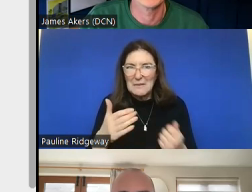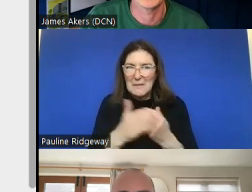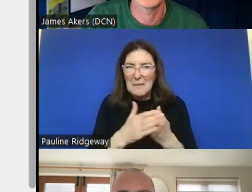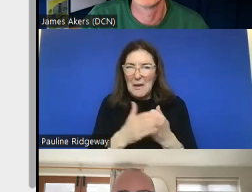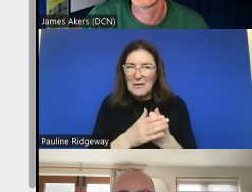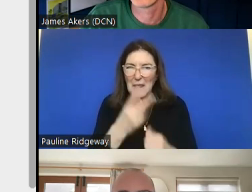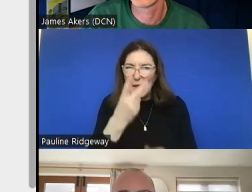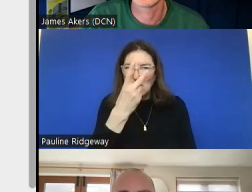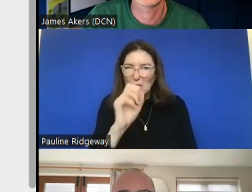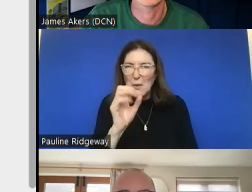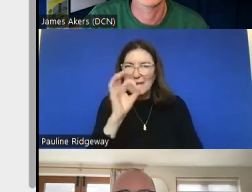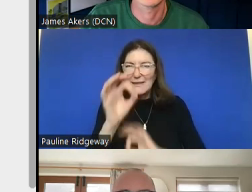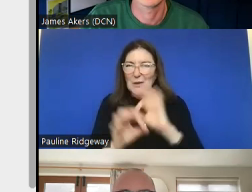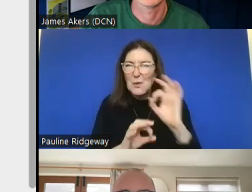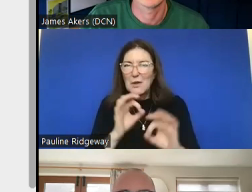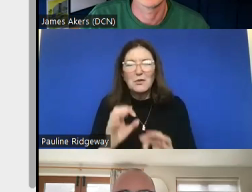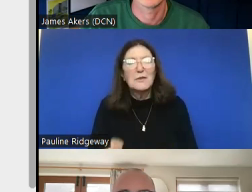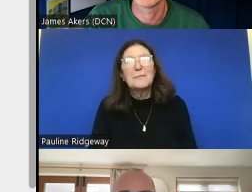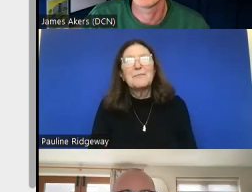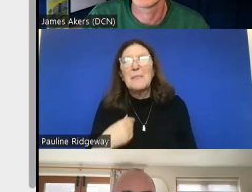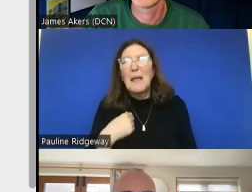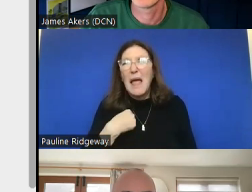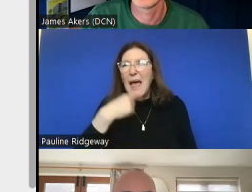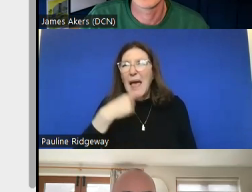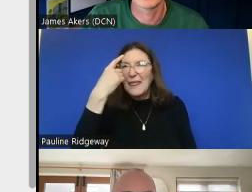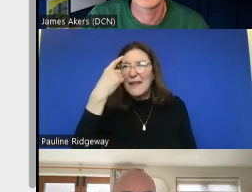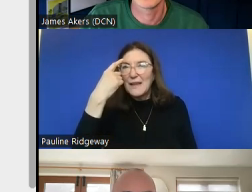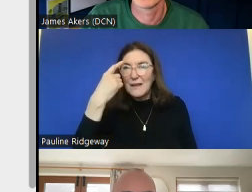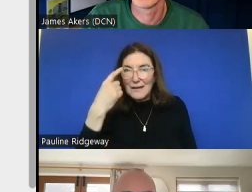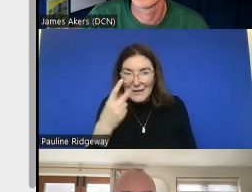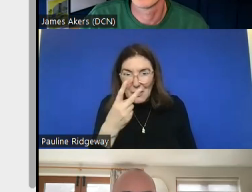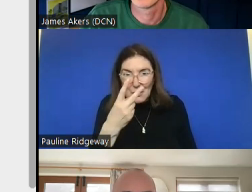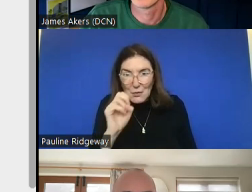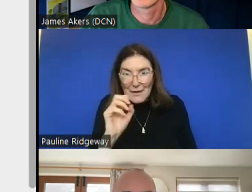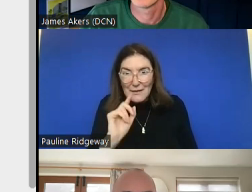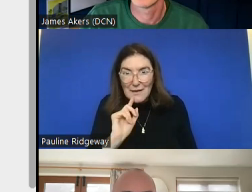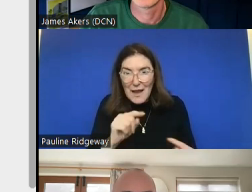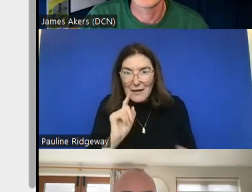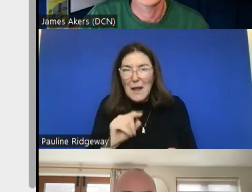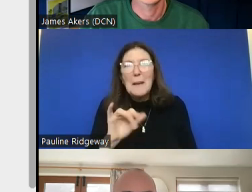Would it be possible for us to answer those questions and provide links afterwards, James?